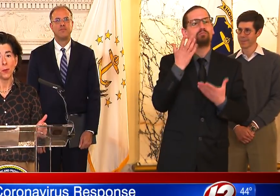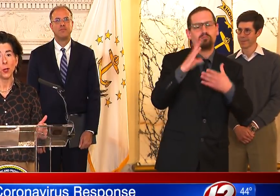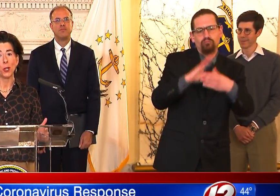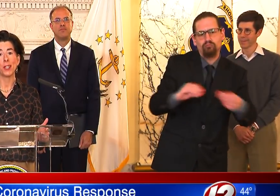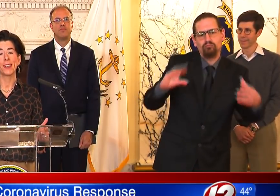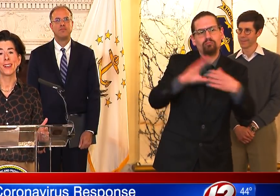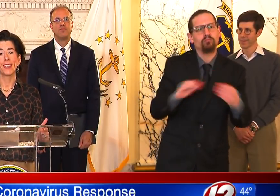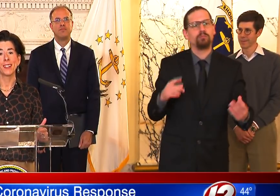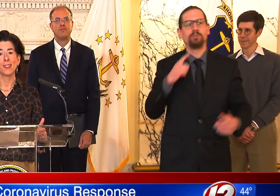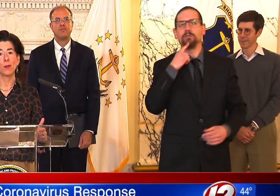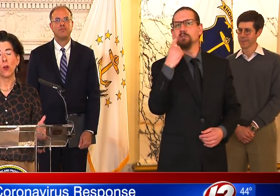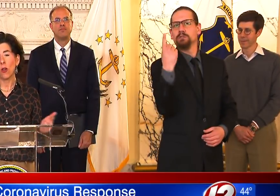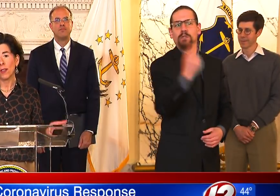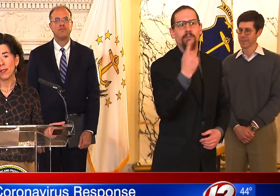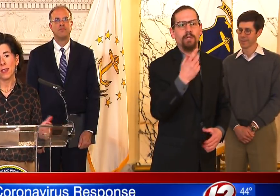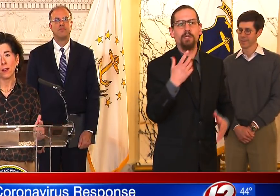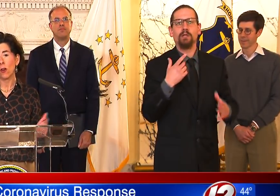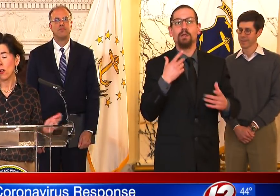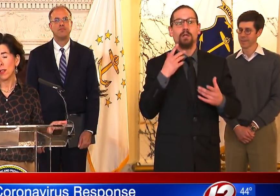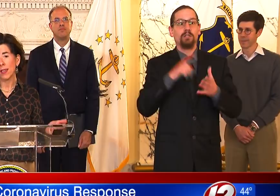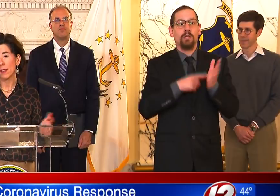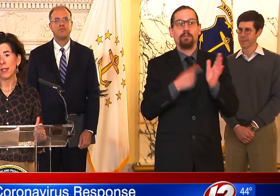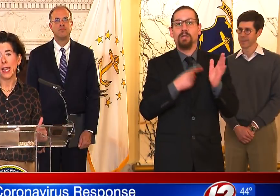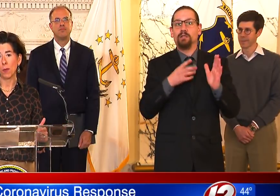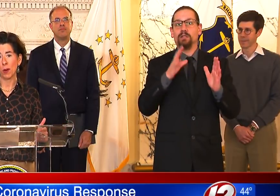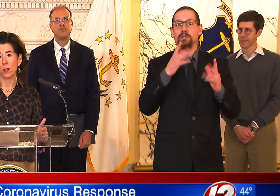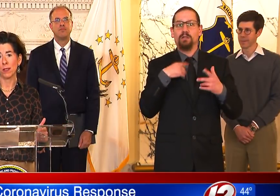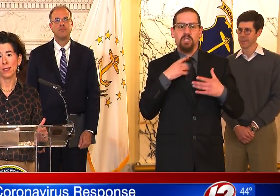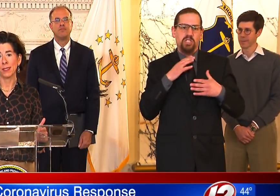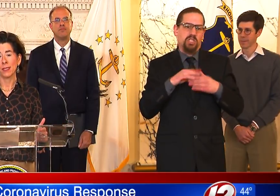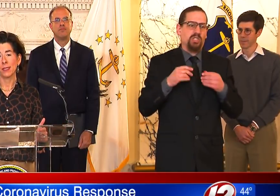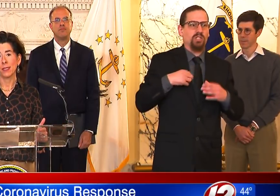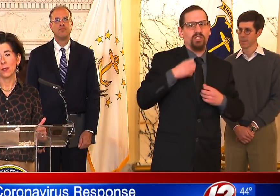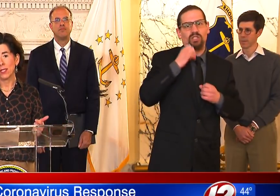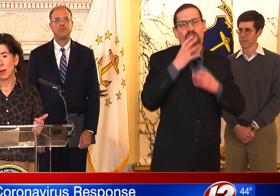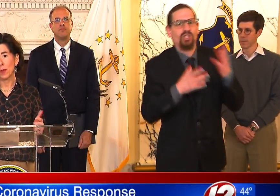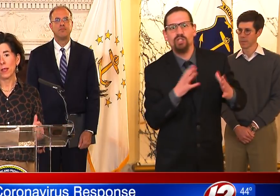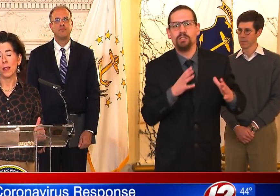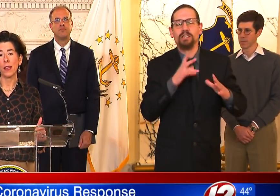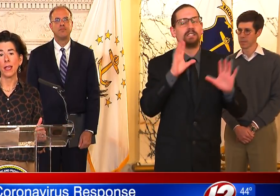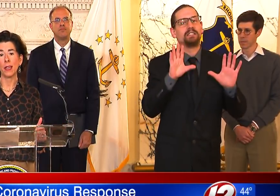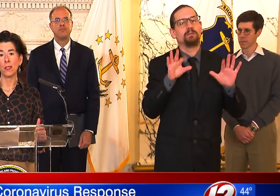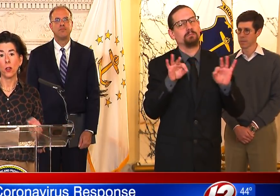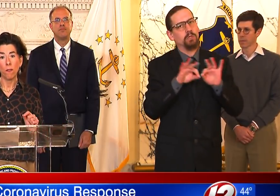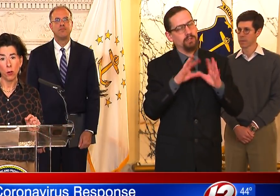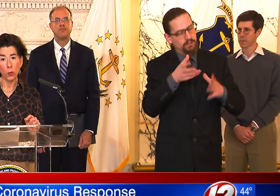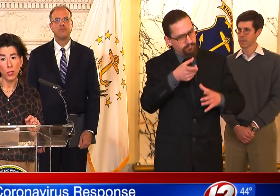TRY TO FIND ONE THING YOU CAN DO. KIND WORD, BITING YOUR TONGUE SO